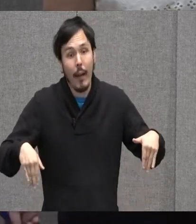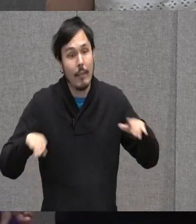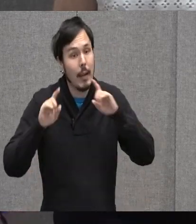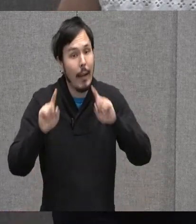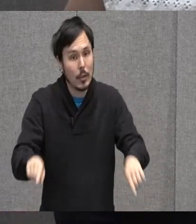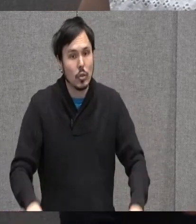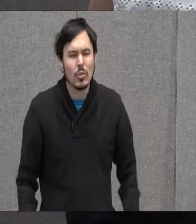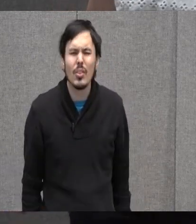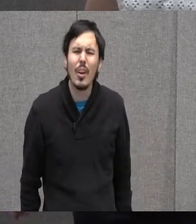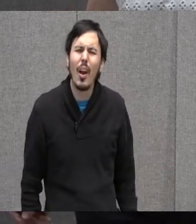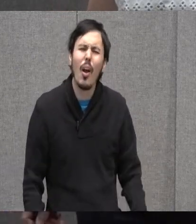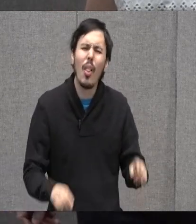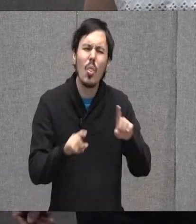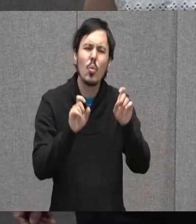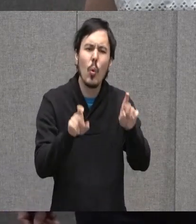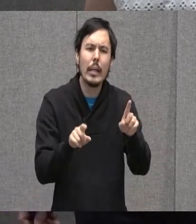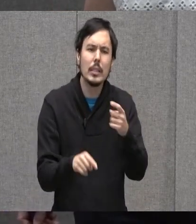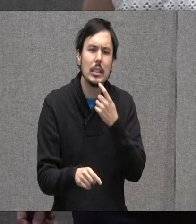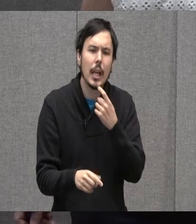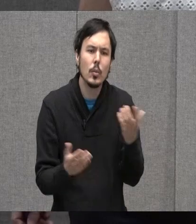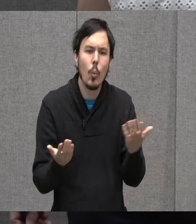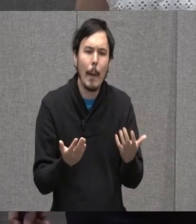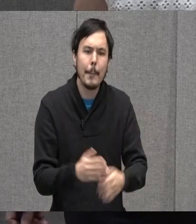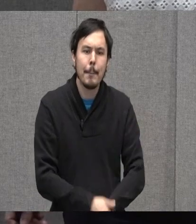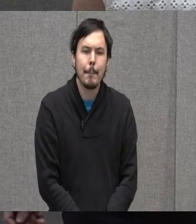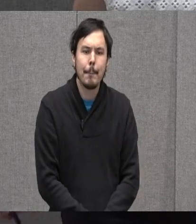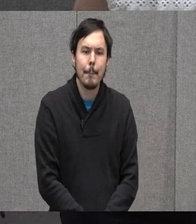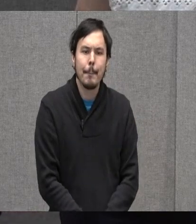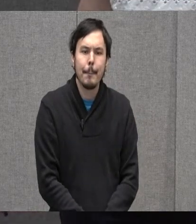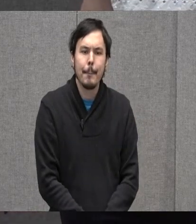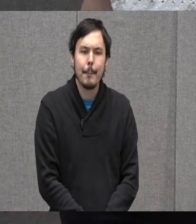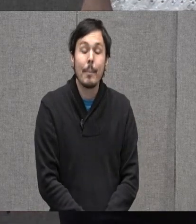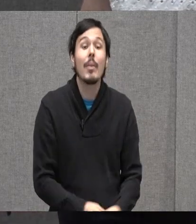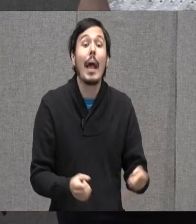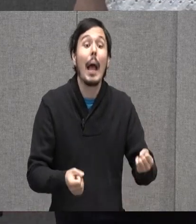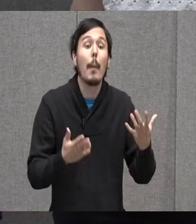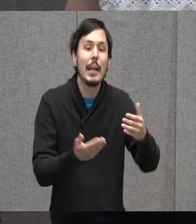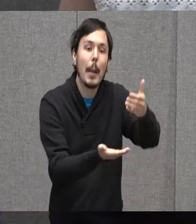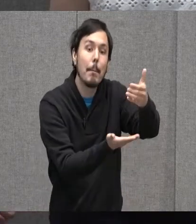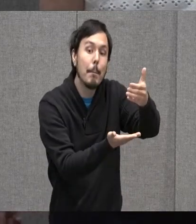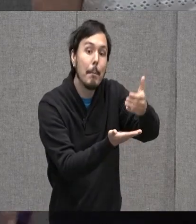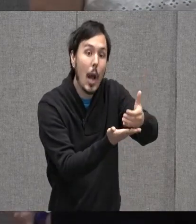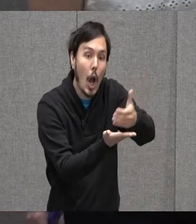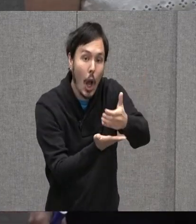What was the question asking me to do? How many pots, right?